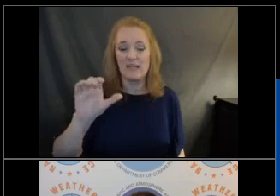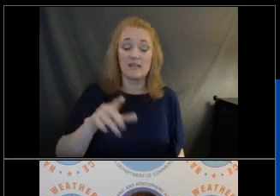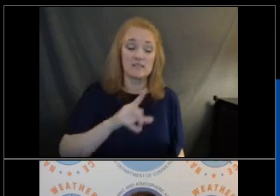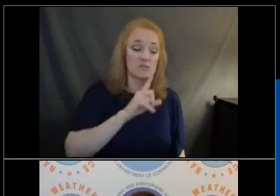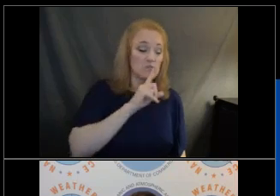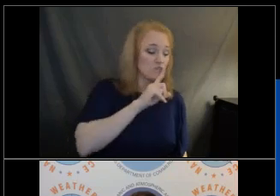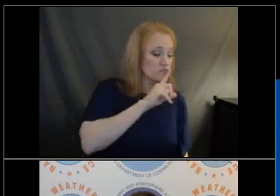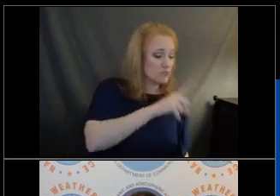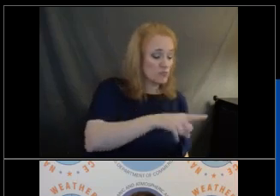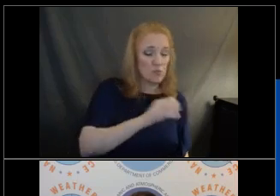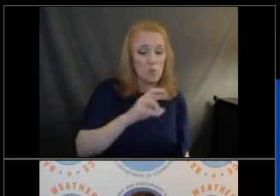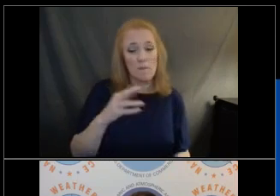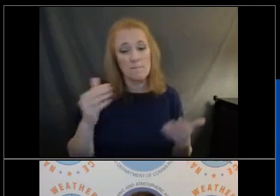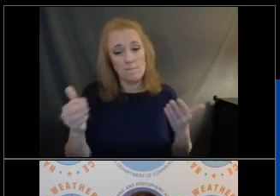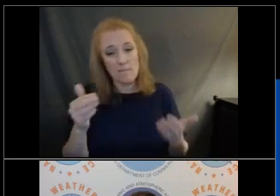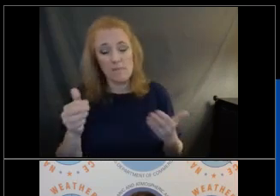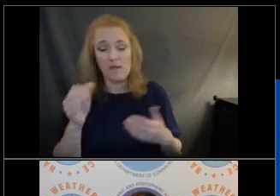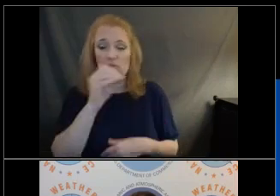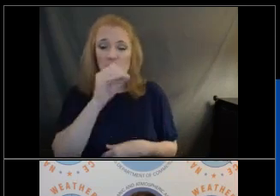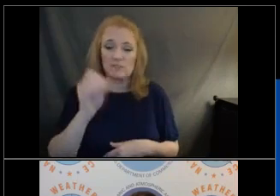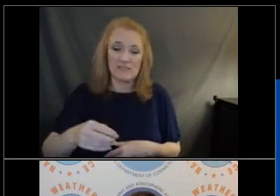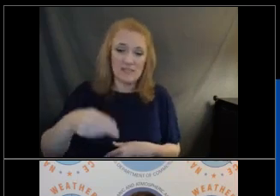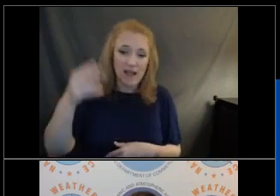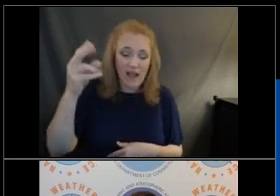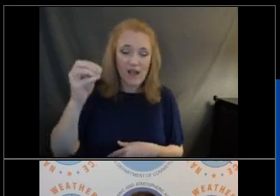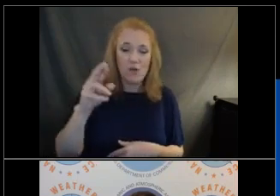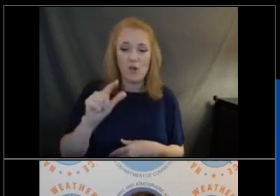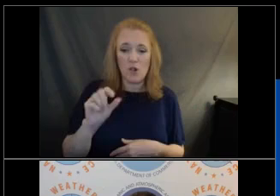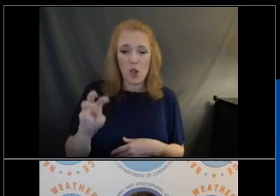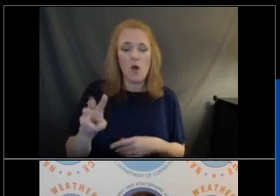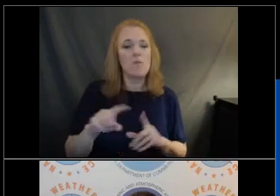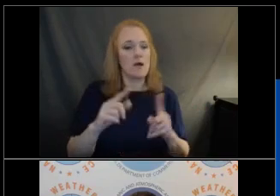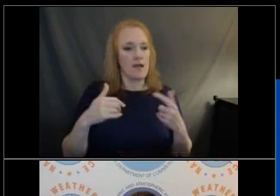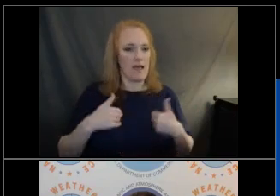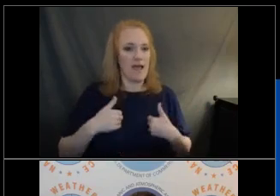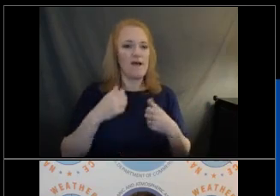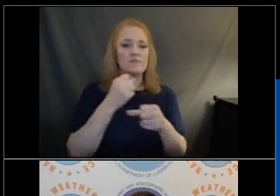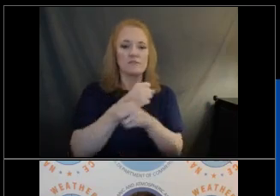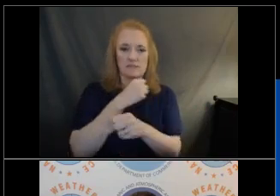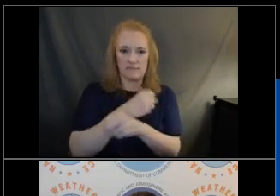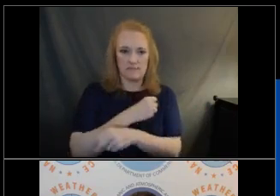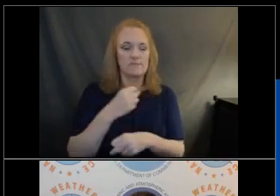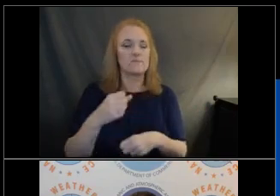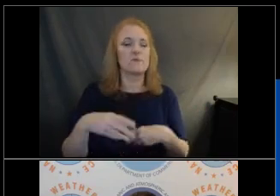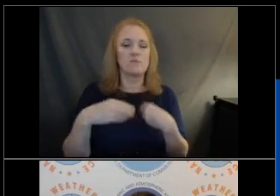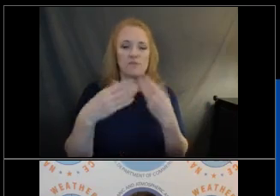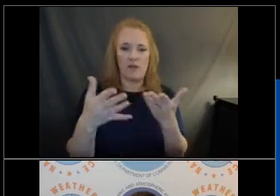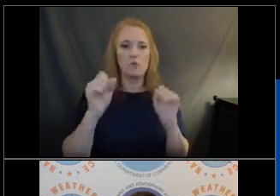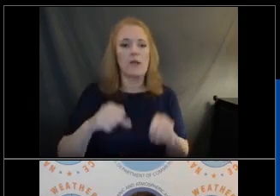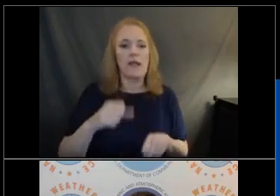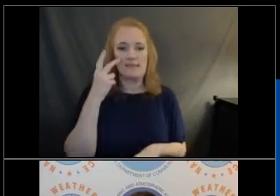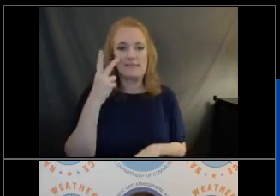forecast is but some of the verification stats are available on the WPC heat risk page.